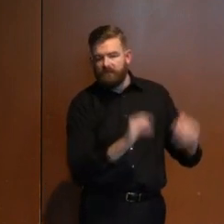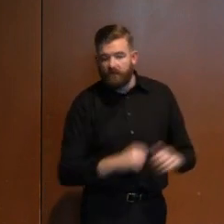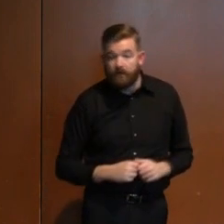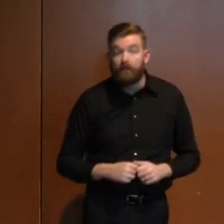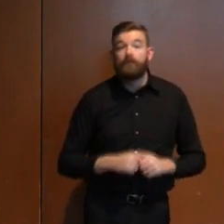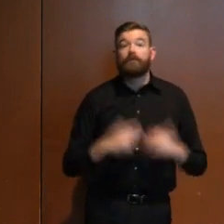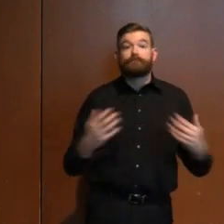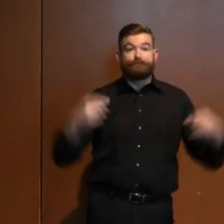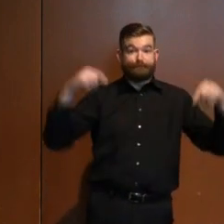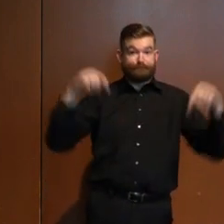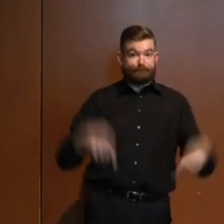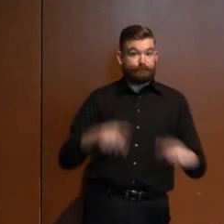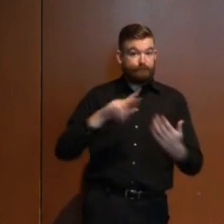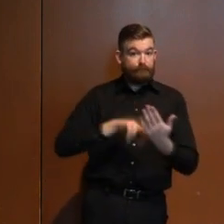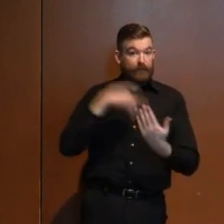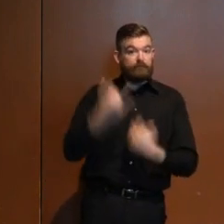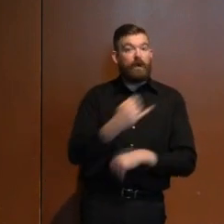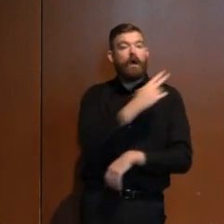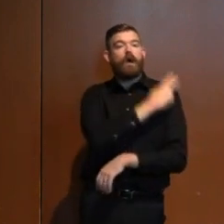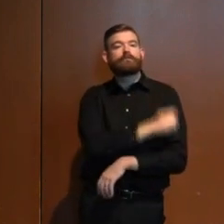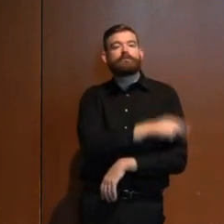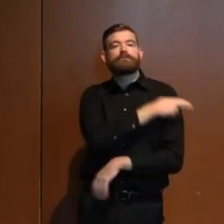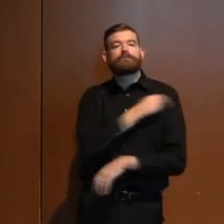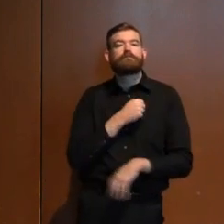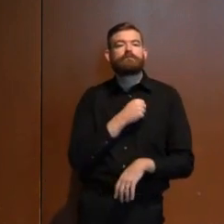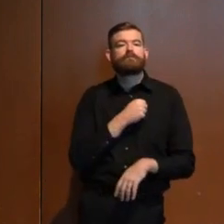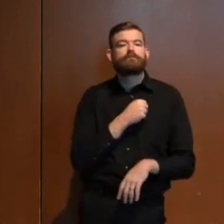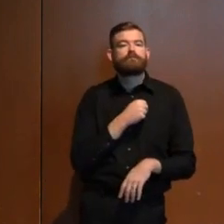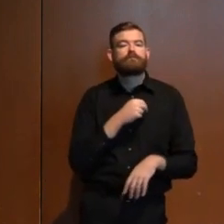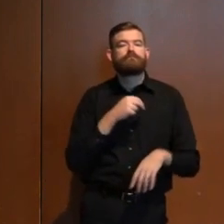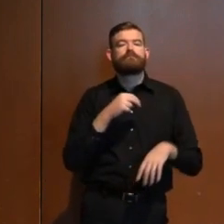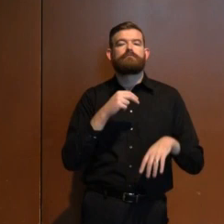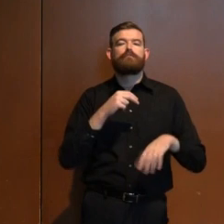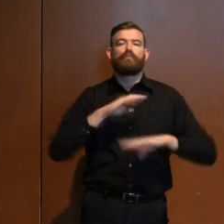SO THANK YOU ON BEHALF OF EVERY NEW JERSIAN AND THANK YOU BOTH